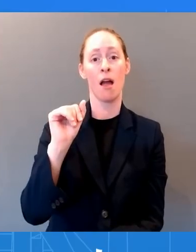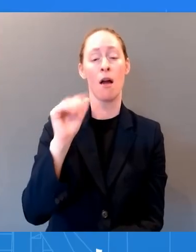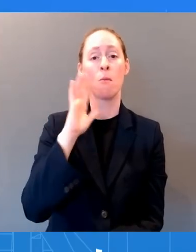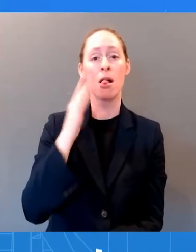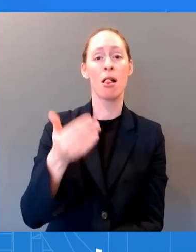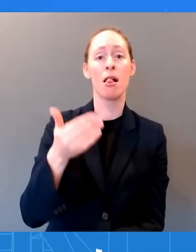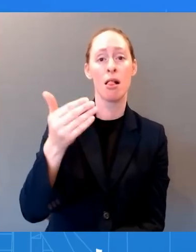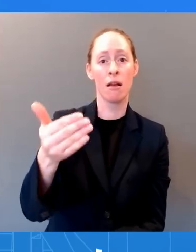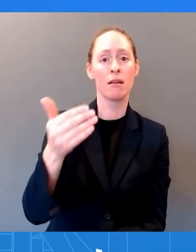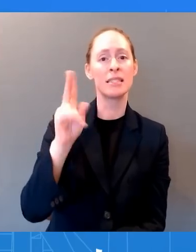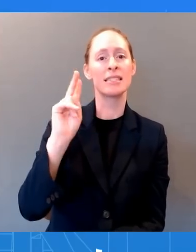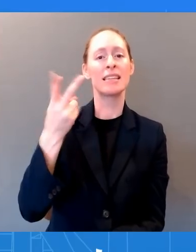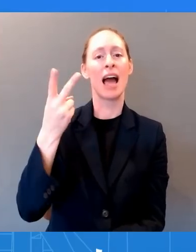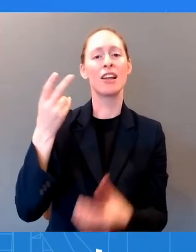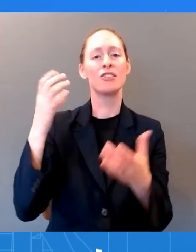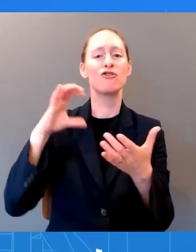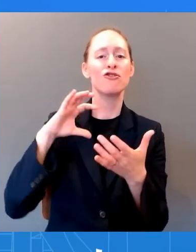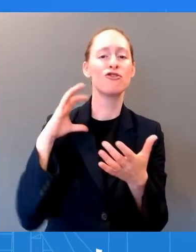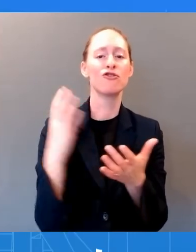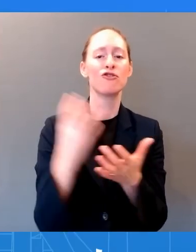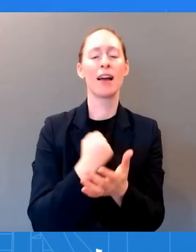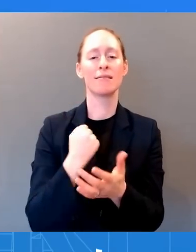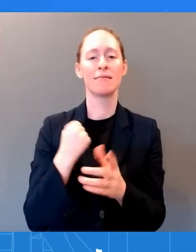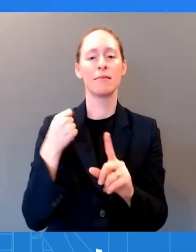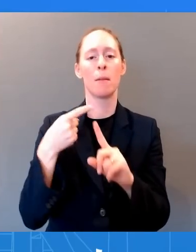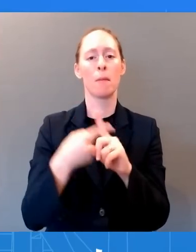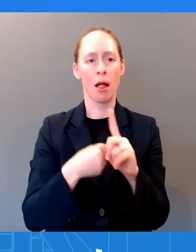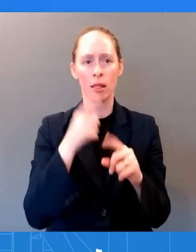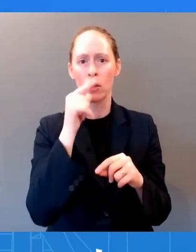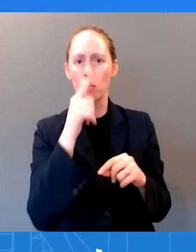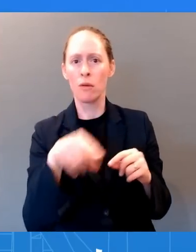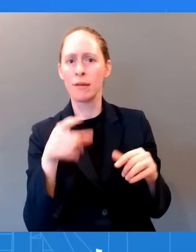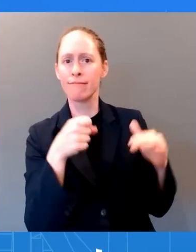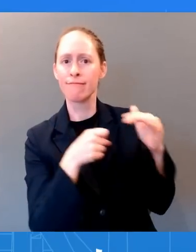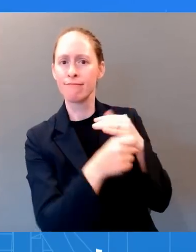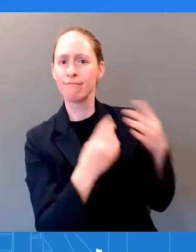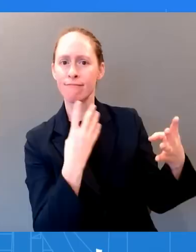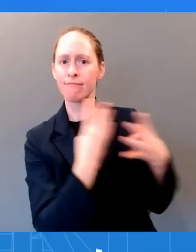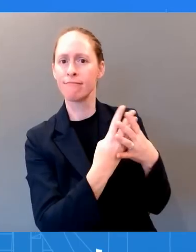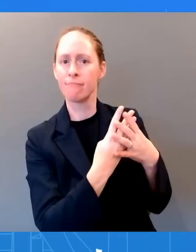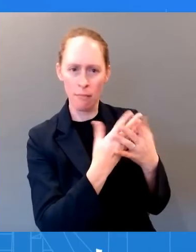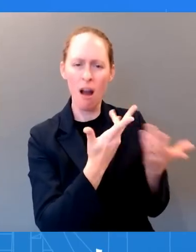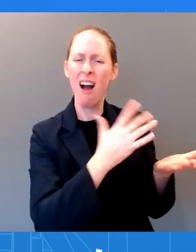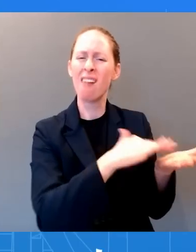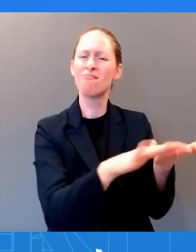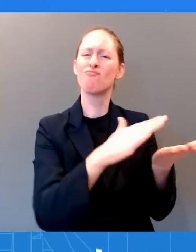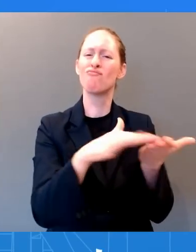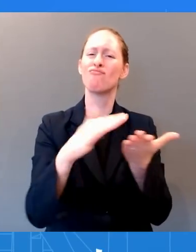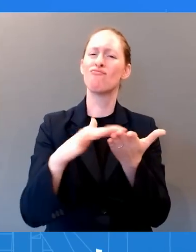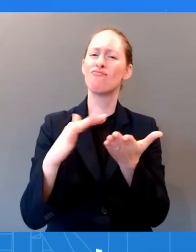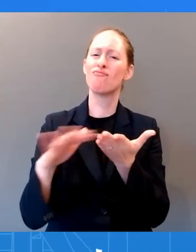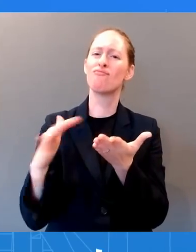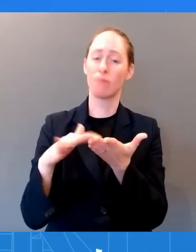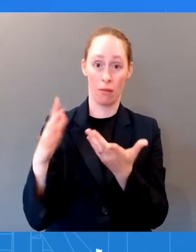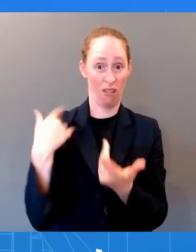which are more grants of clemency at this point than any other President, than any of his five recent predecessors.